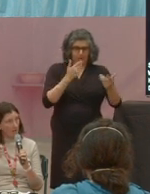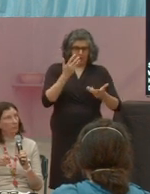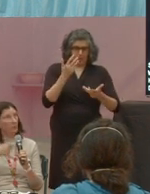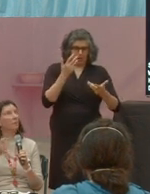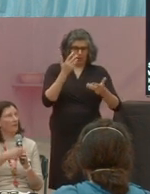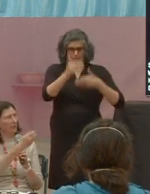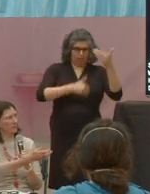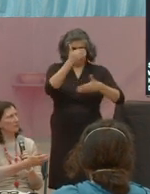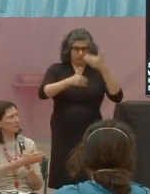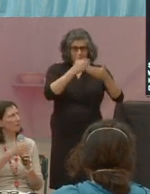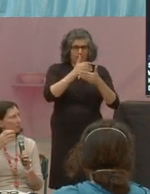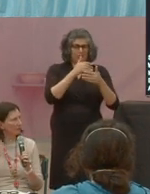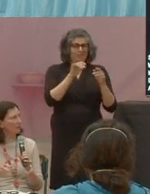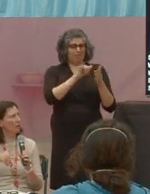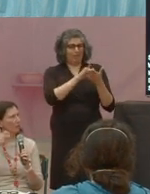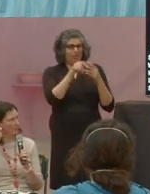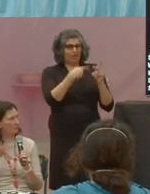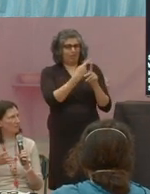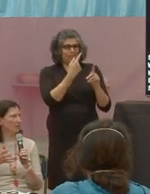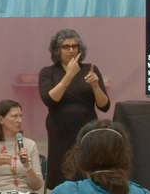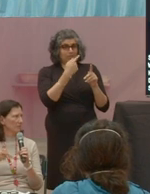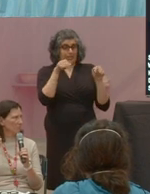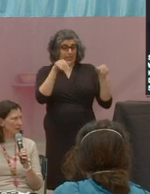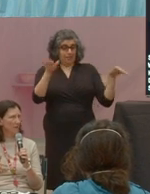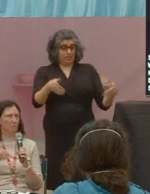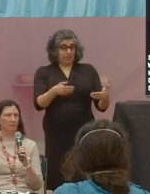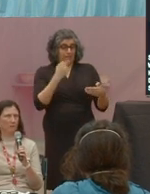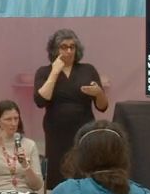in a little bit in that sense of this invitation is made because